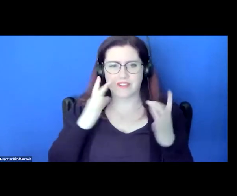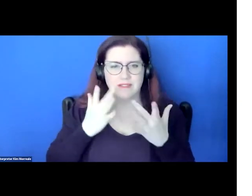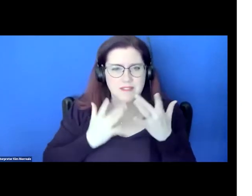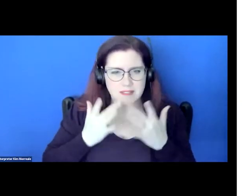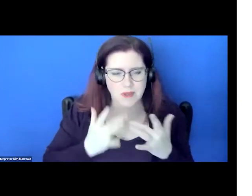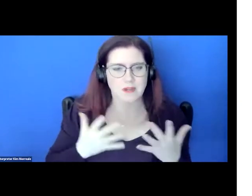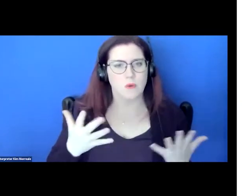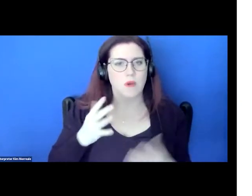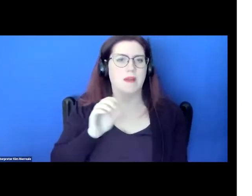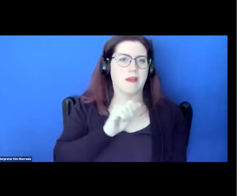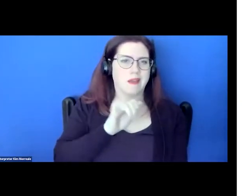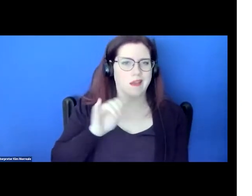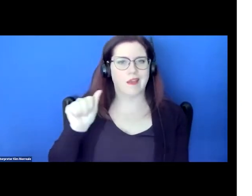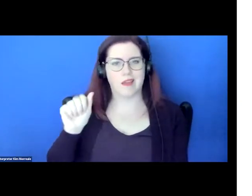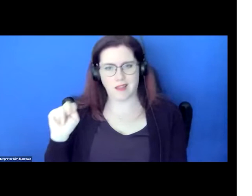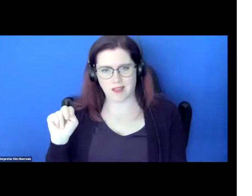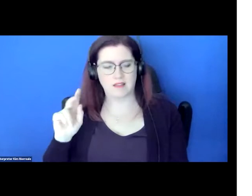and Alaska native peoples face.